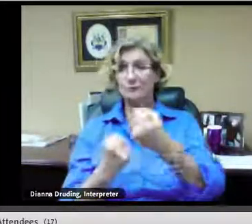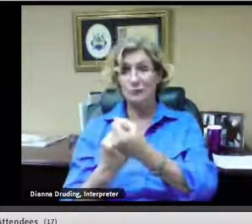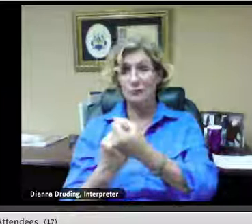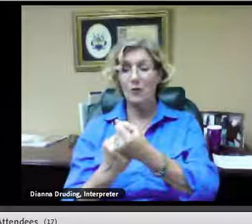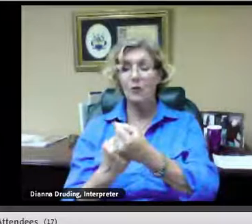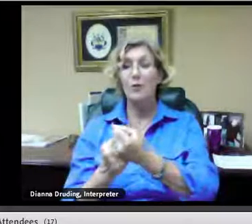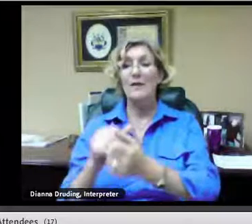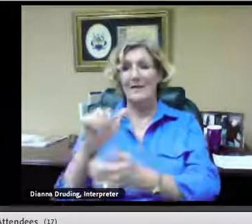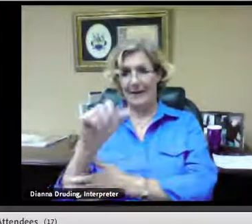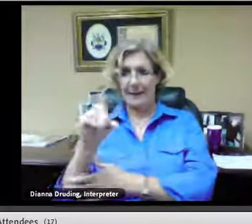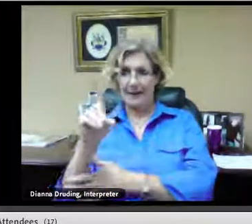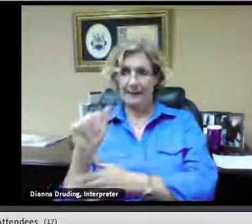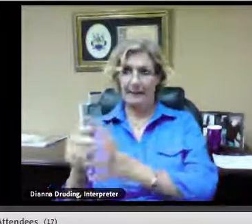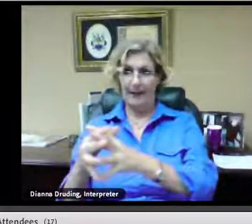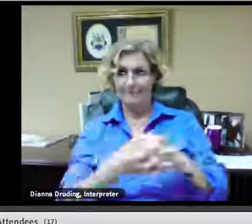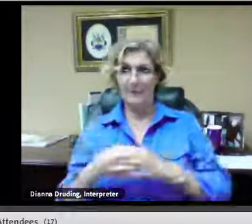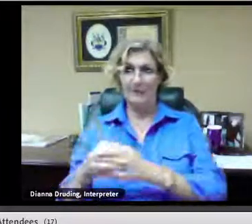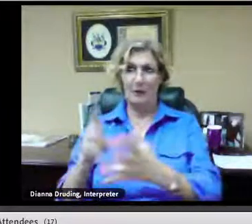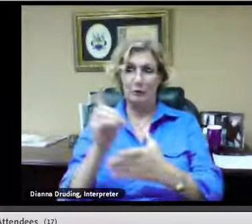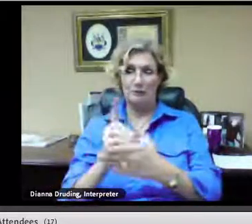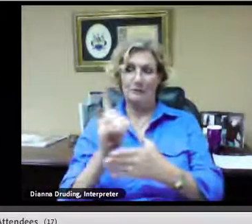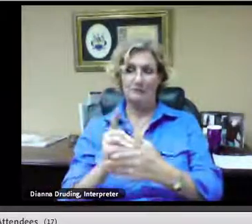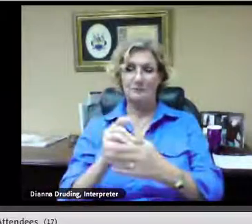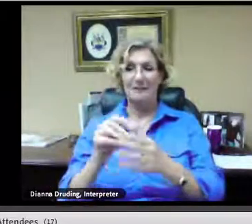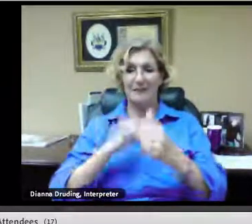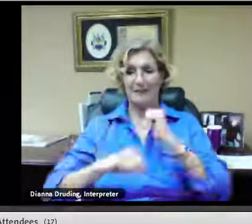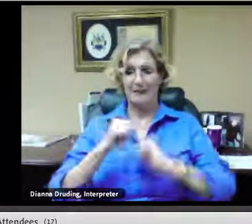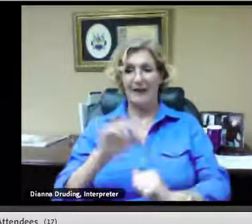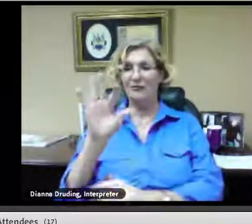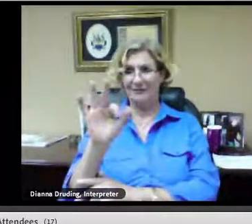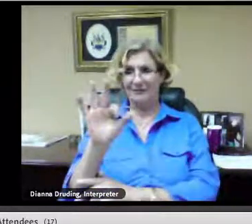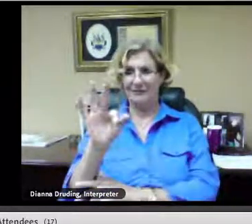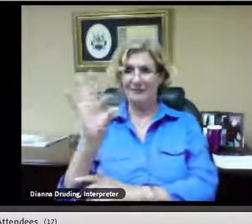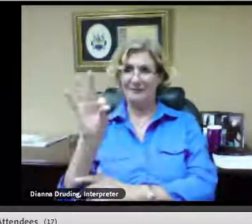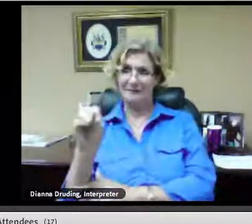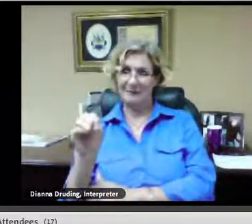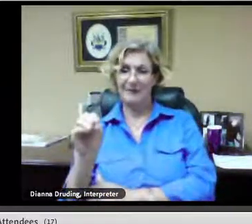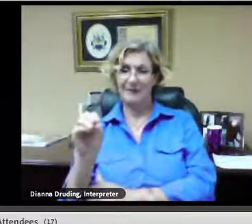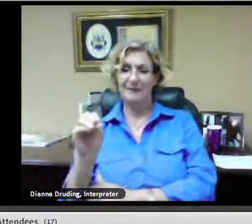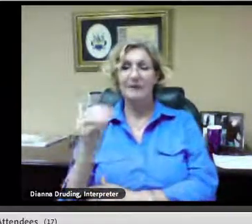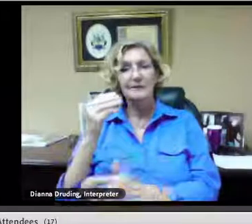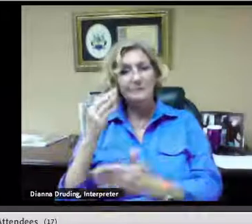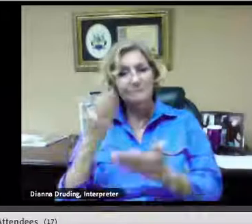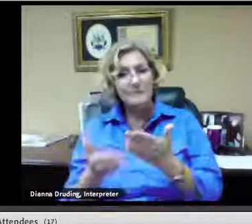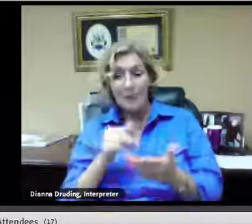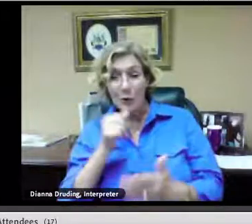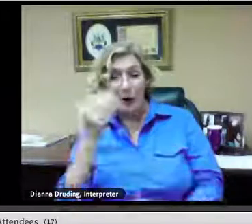but I'm sure you're somewhat familiar with it. But I'm going to give you kind of a broad overview